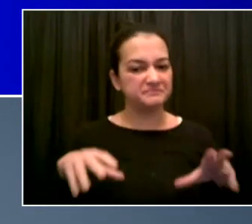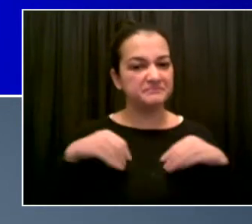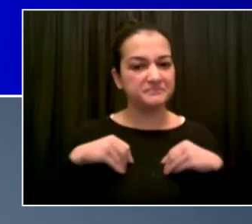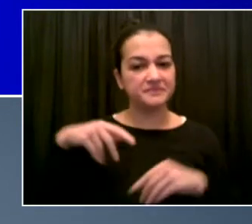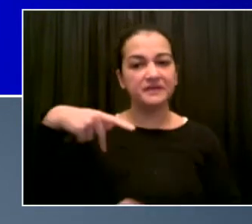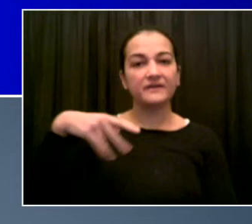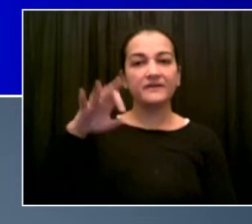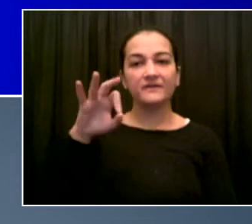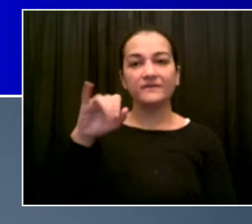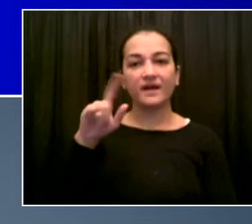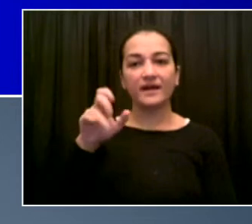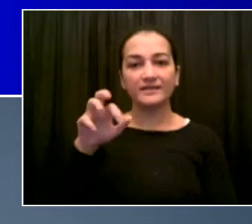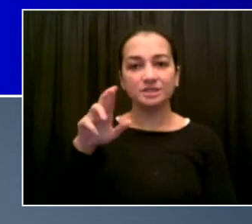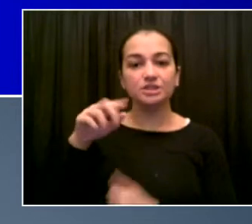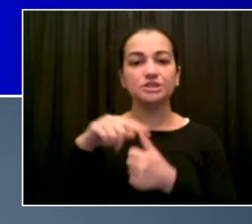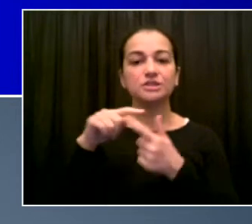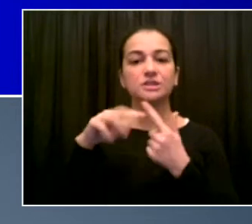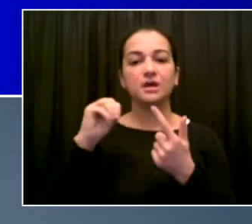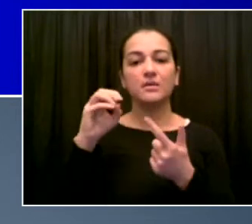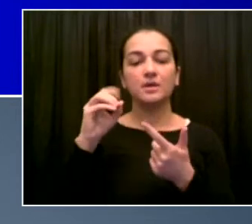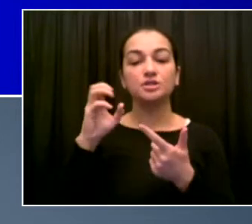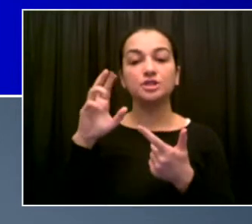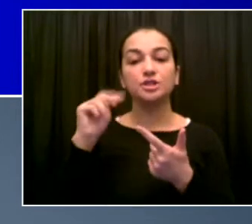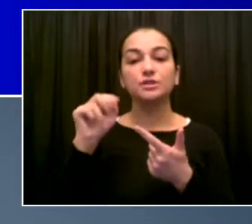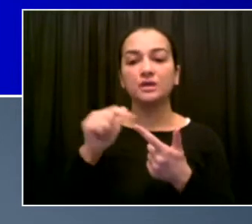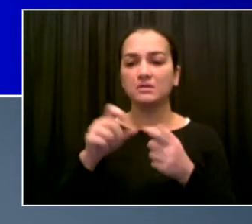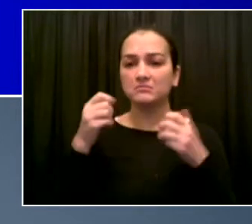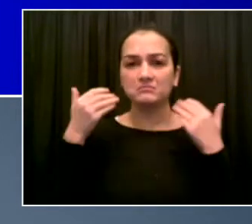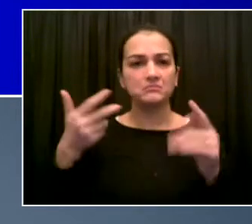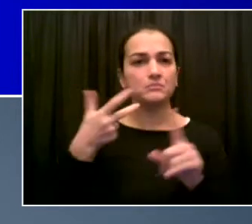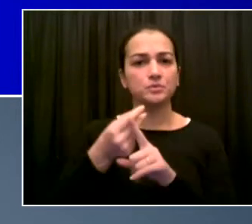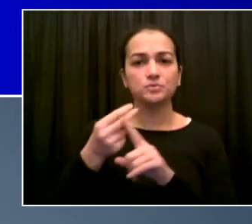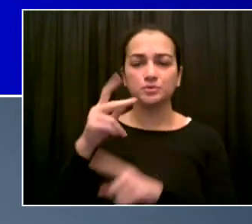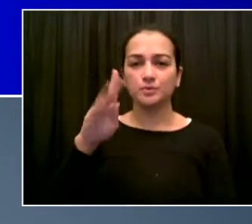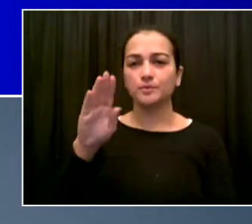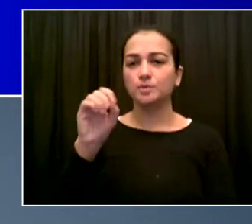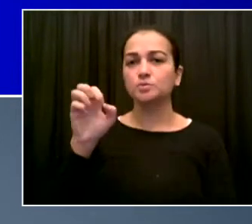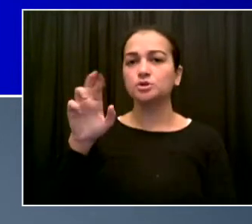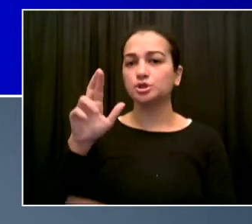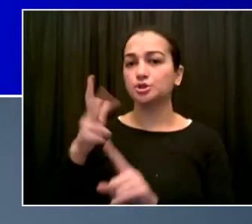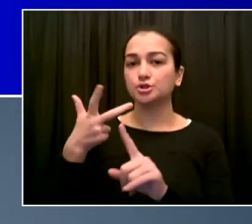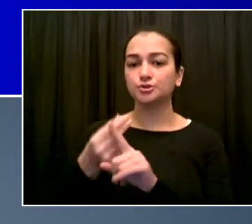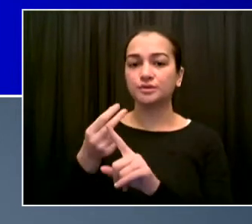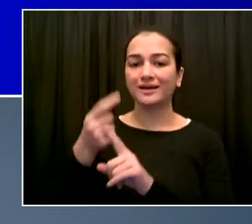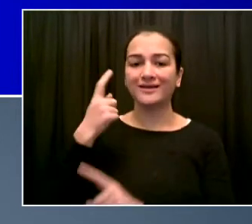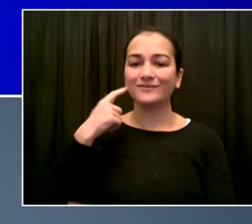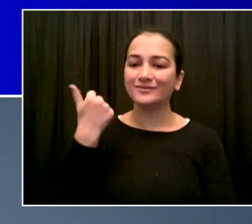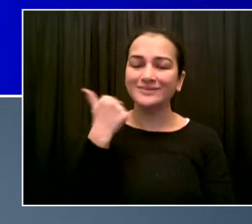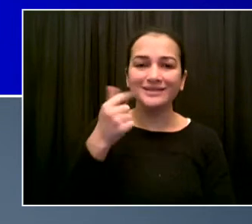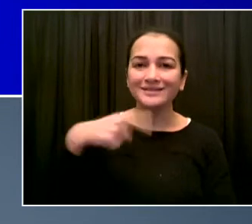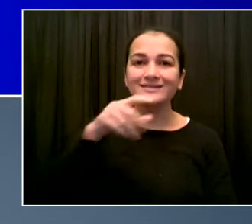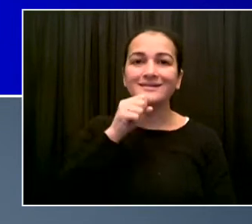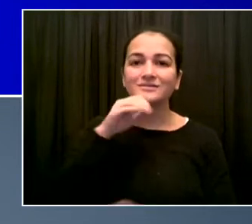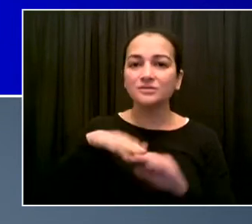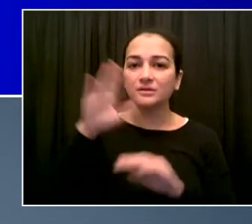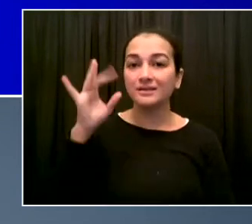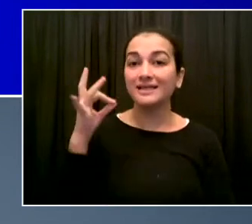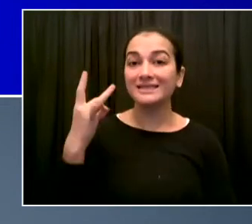SHOULD BE FOR EVERYBODY. THE HEALTHCARE LEADER SAID